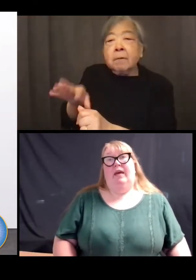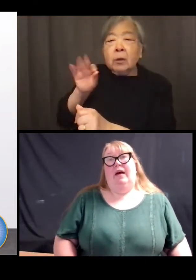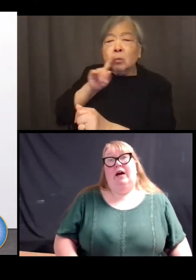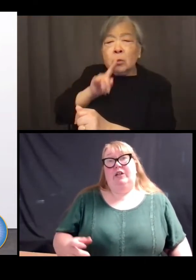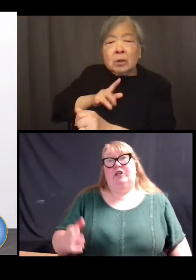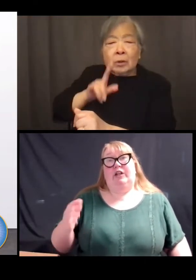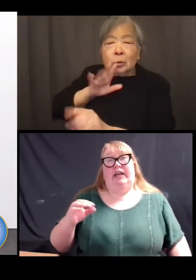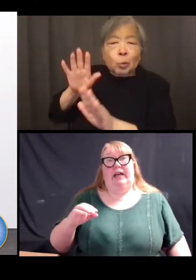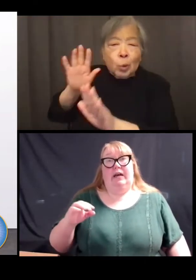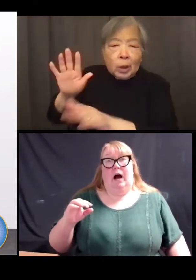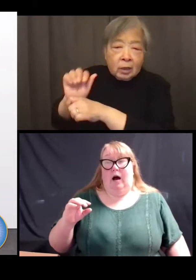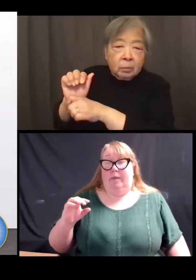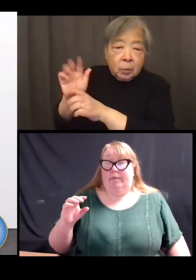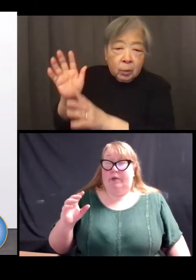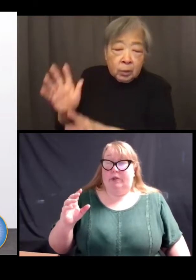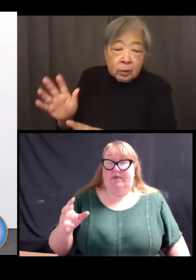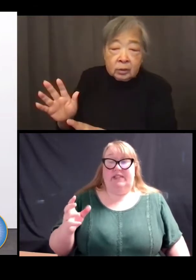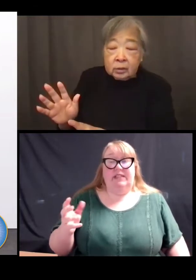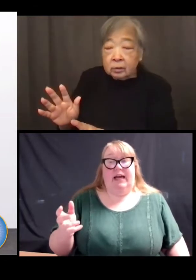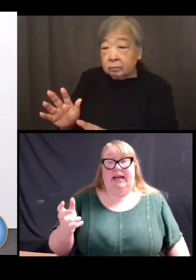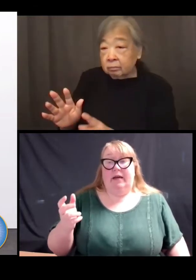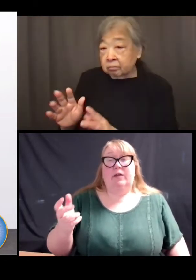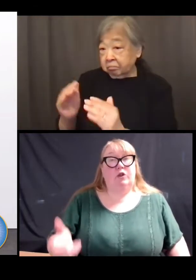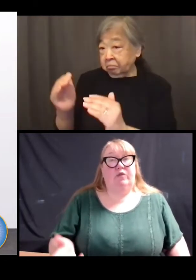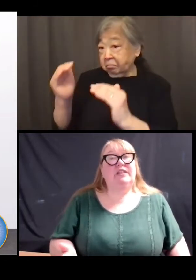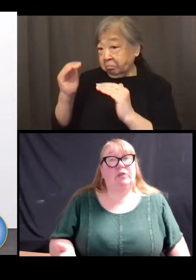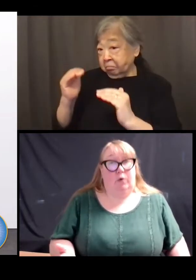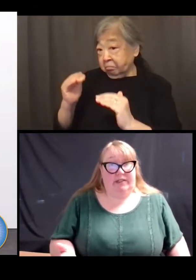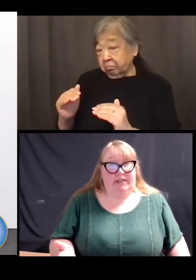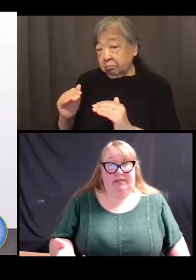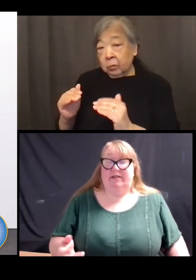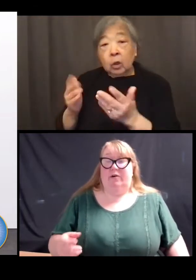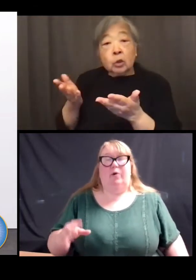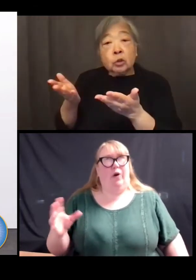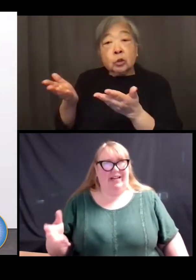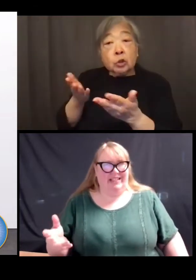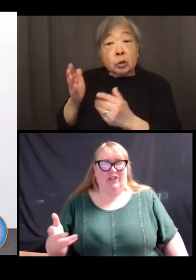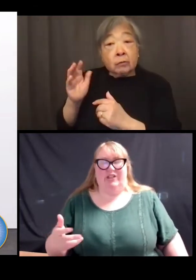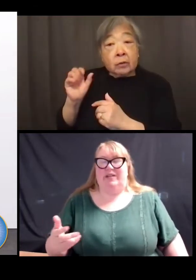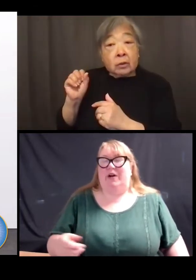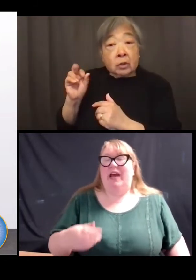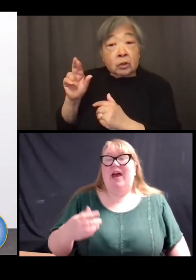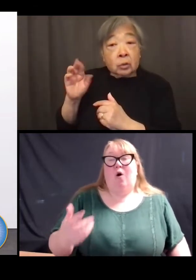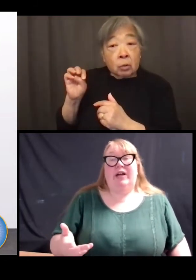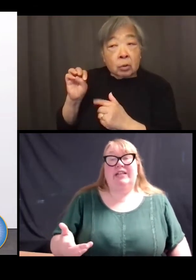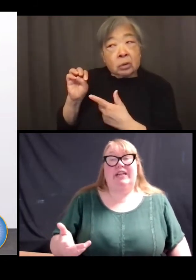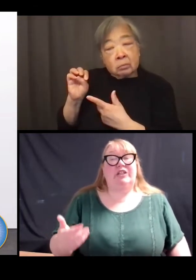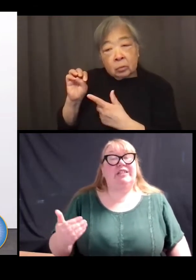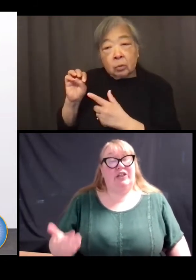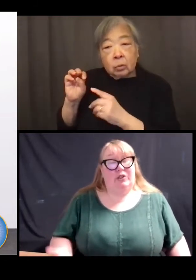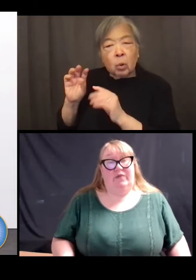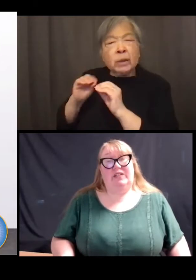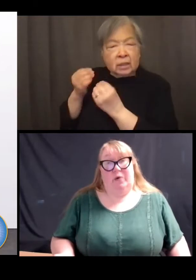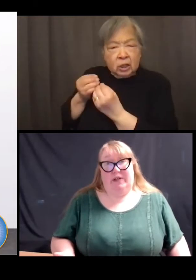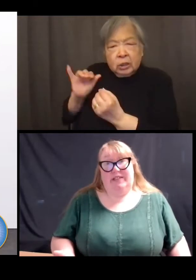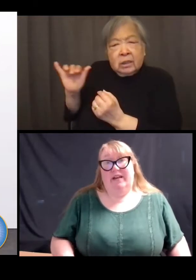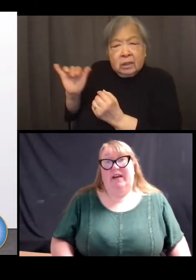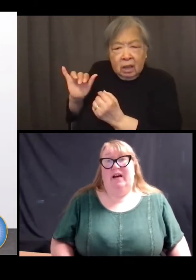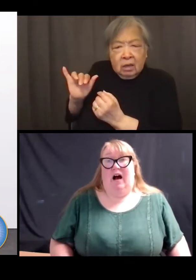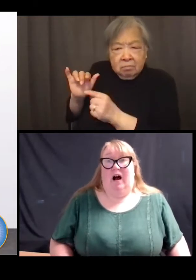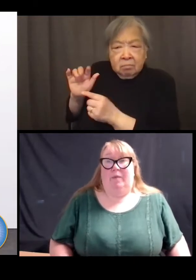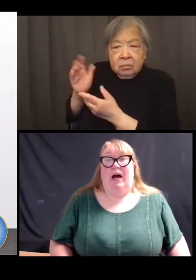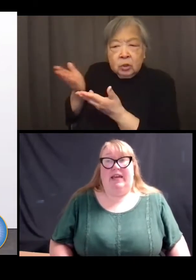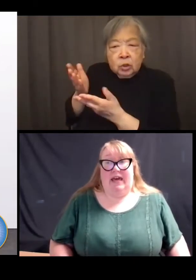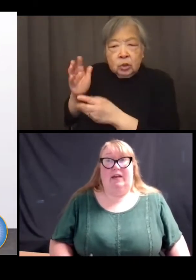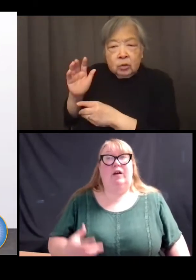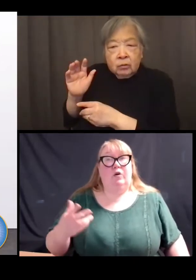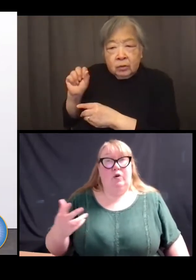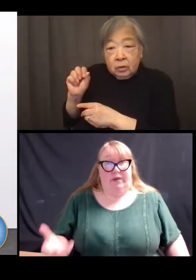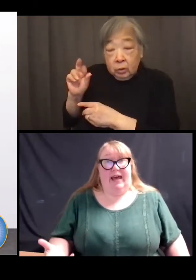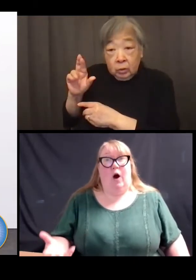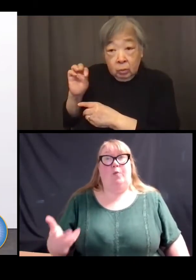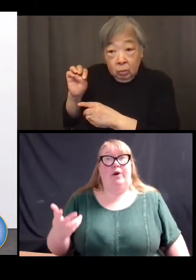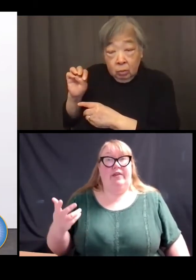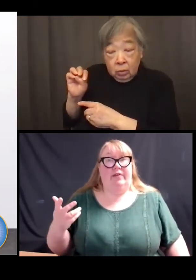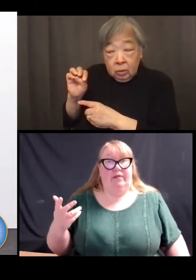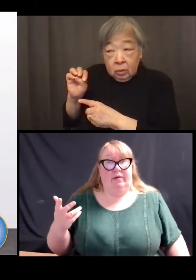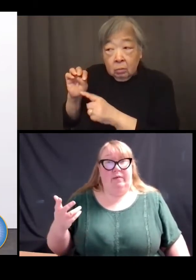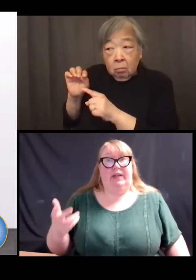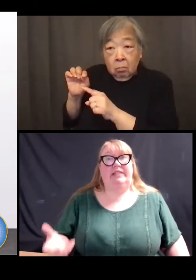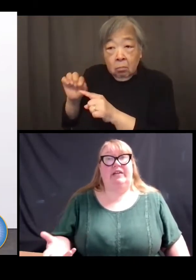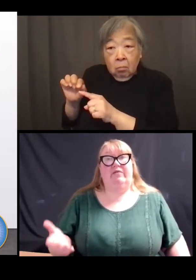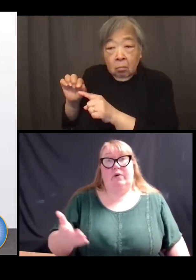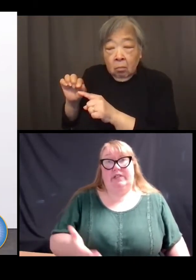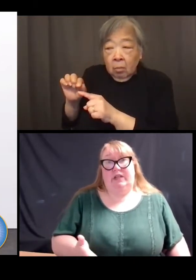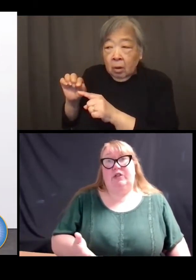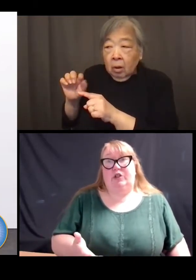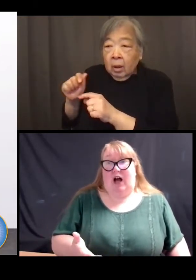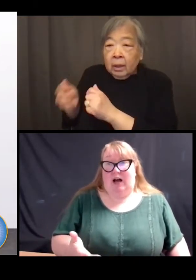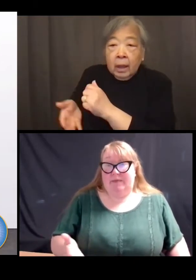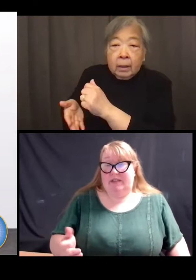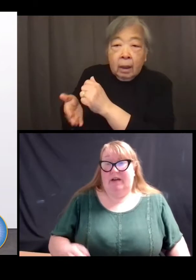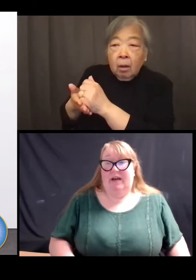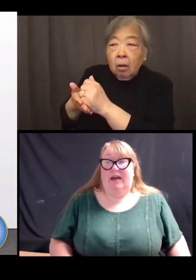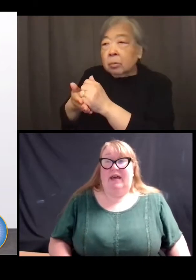Additionally services organizations like ServiceSource again that help with placing folks into jobs